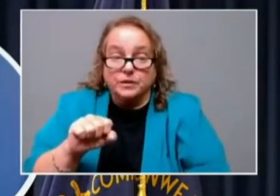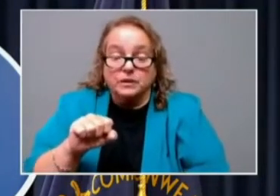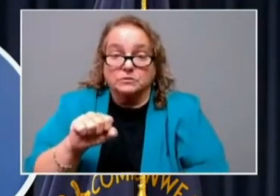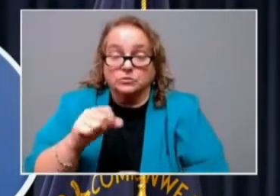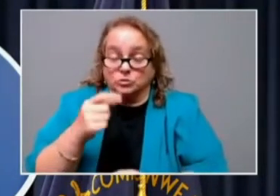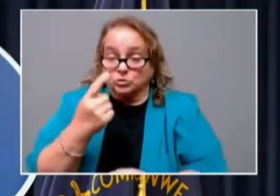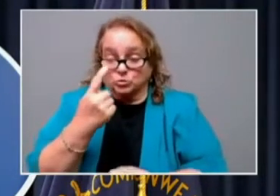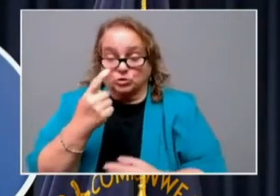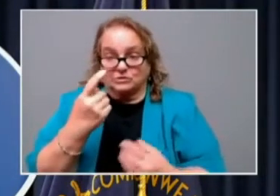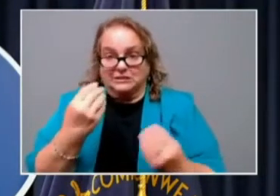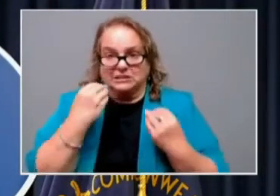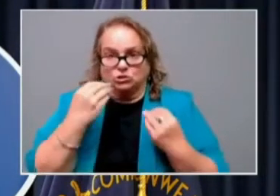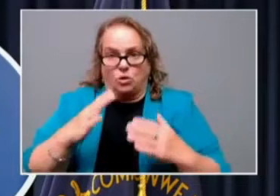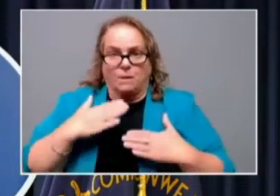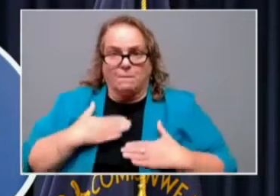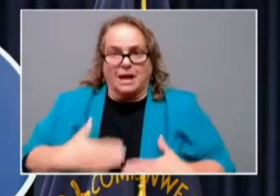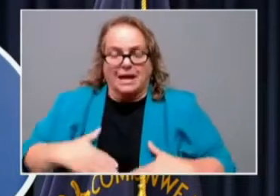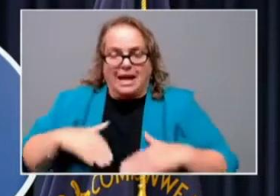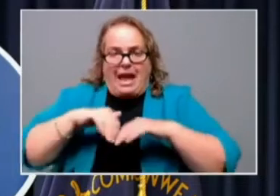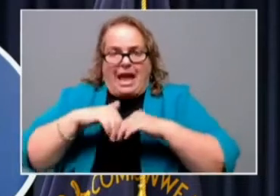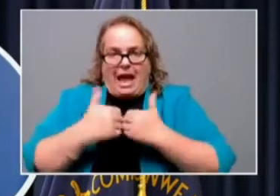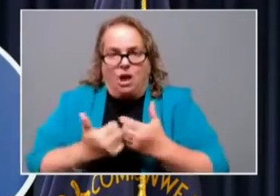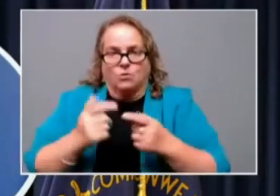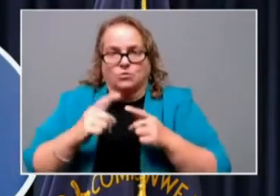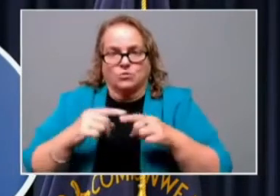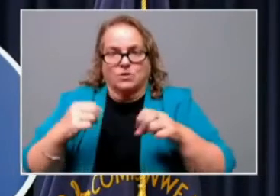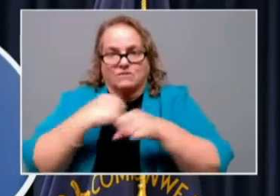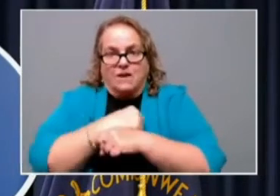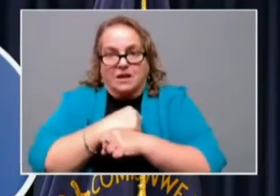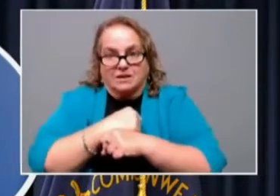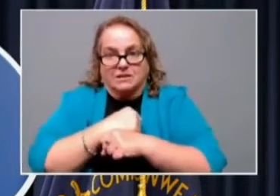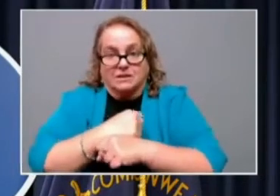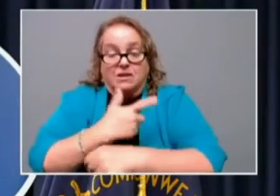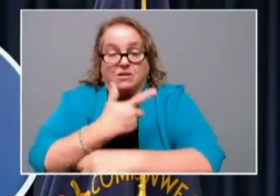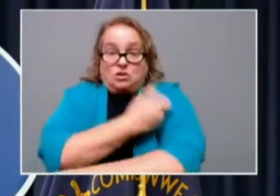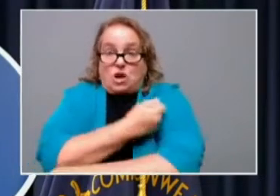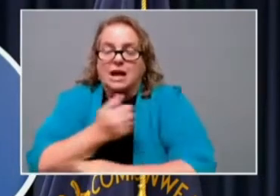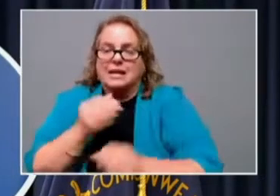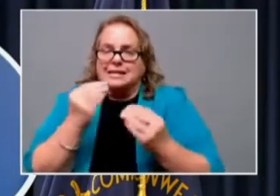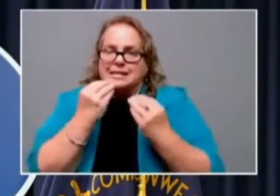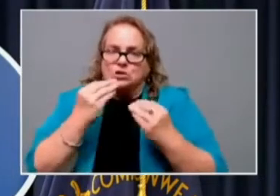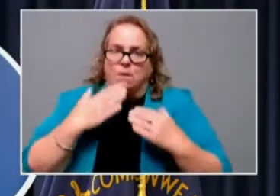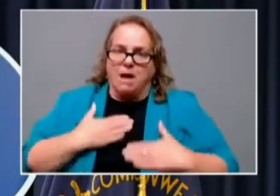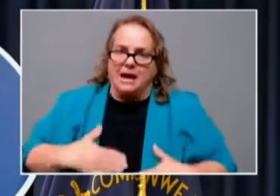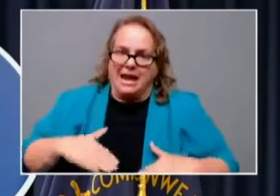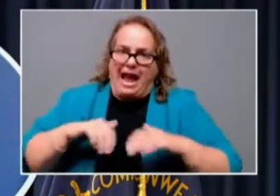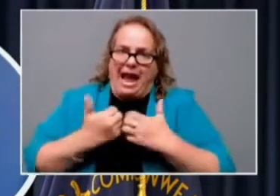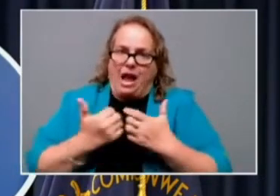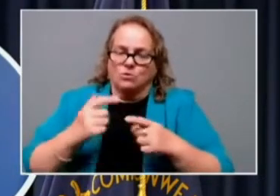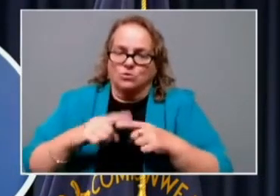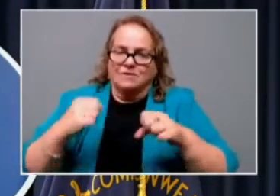just helps you hopefully to survive. Our cases continue to be significant as